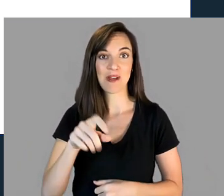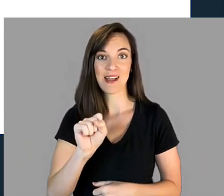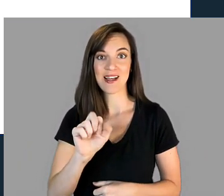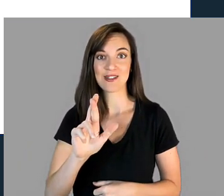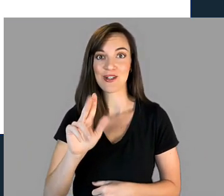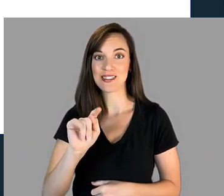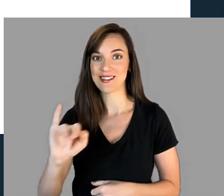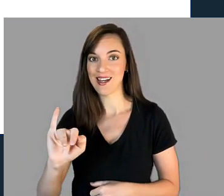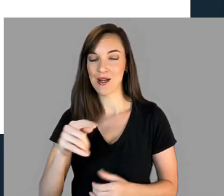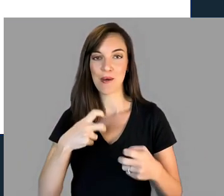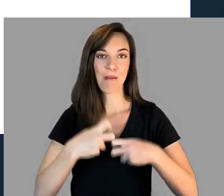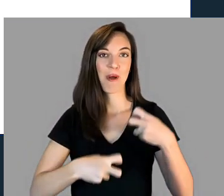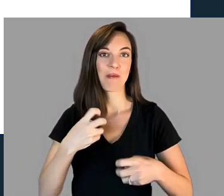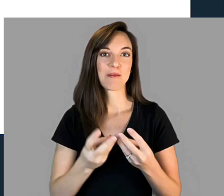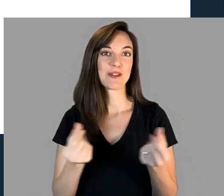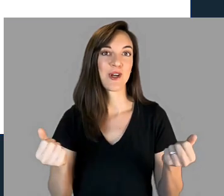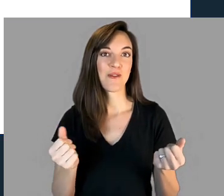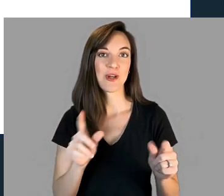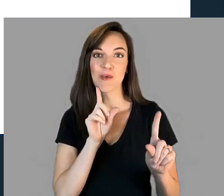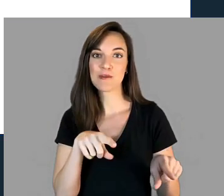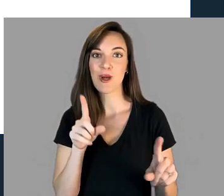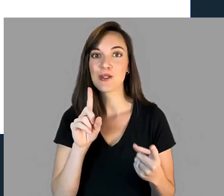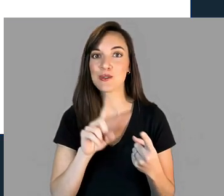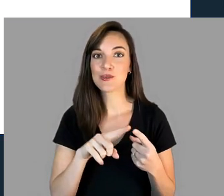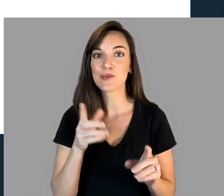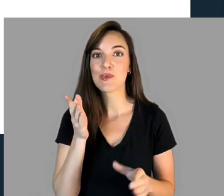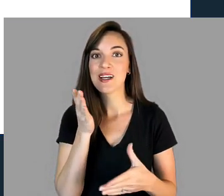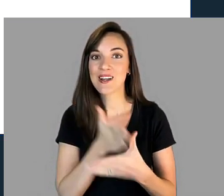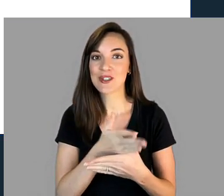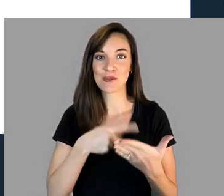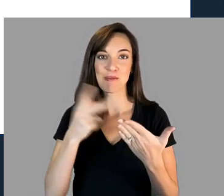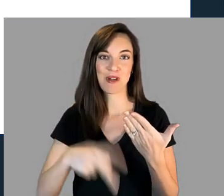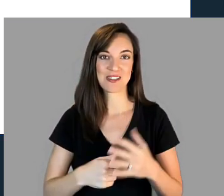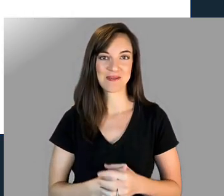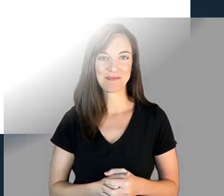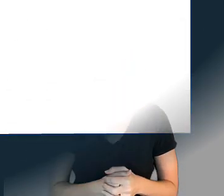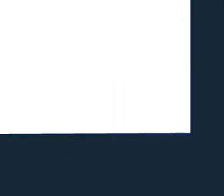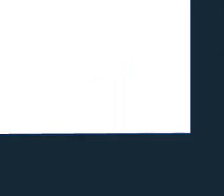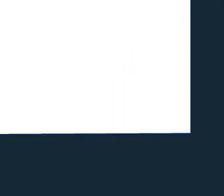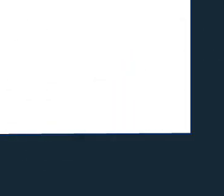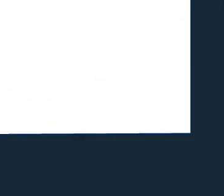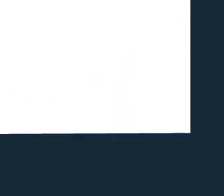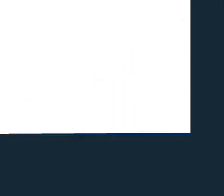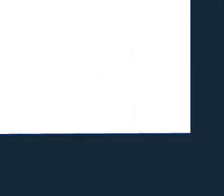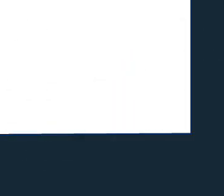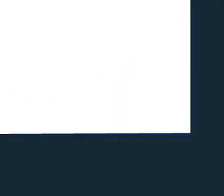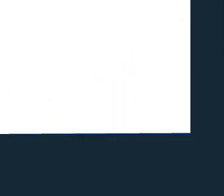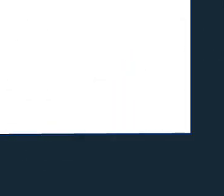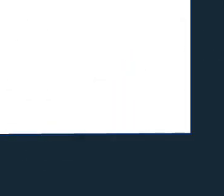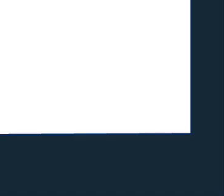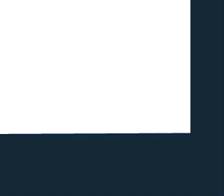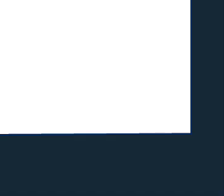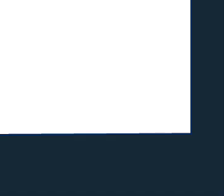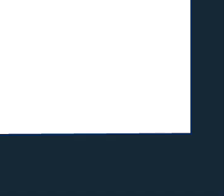This video was made in collaboration with PS/RtI, the Problem Solving and Response to Intervention Project.